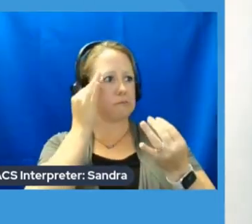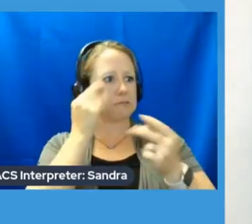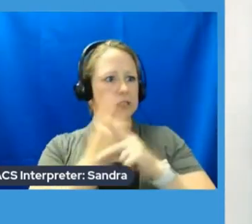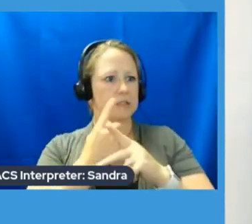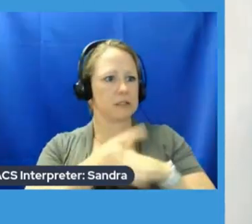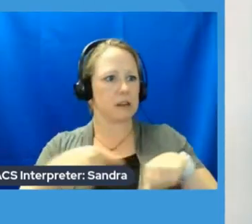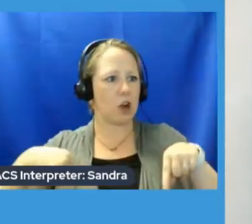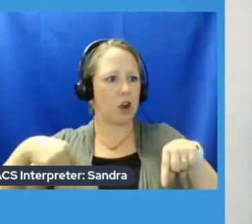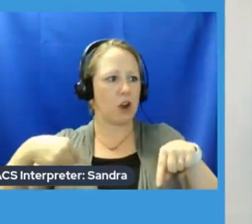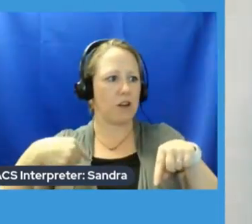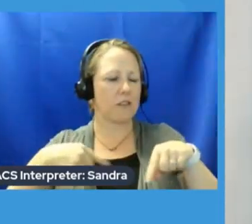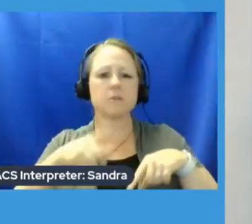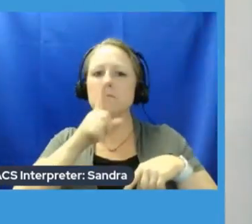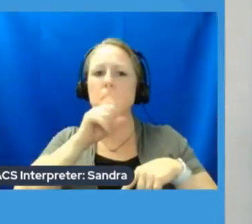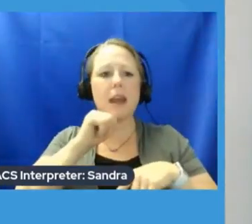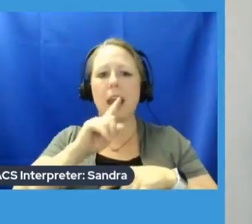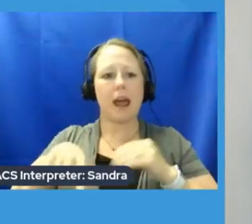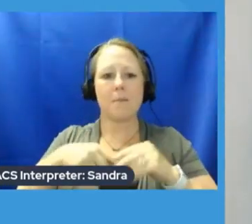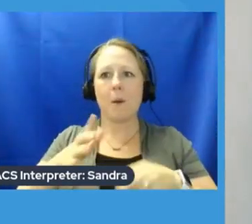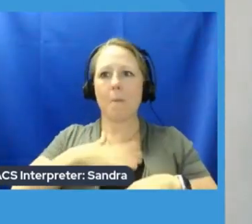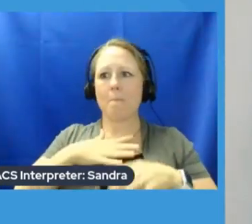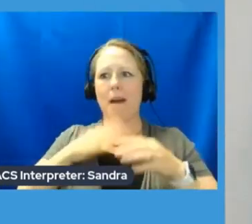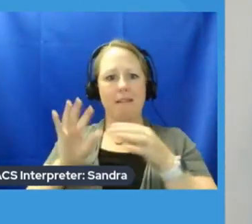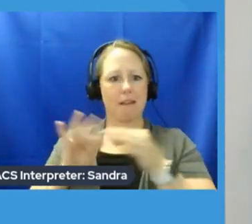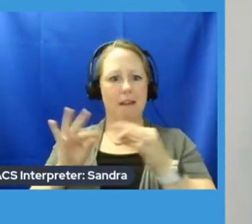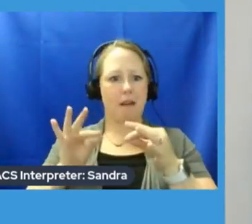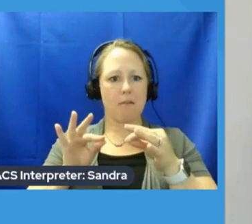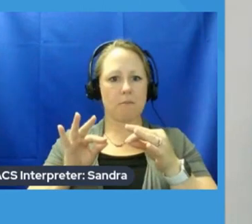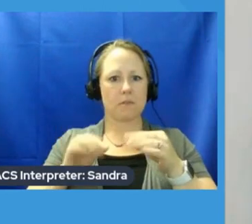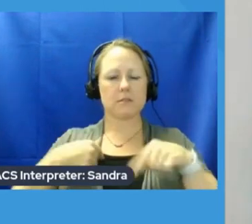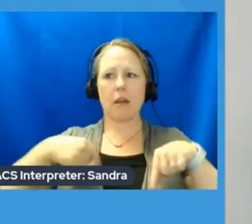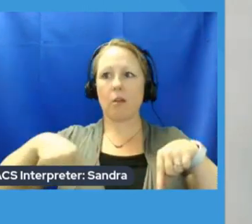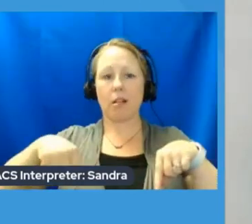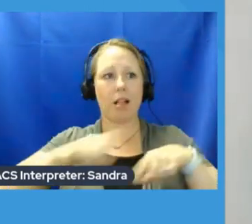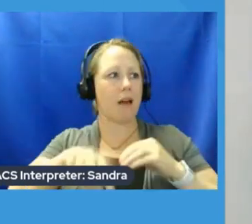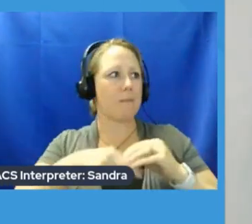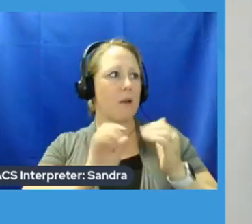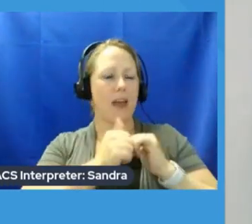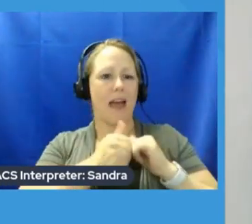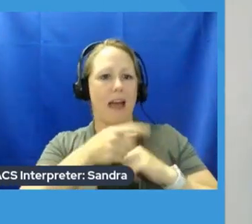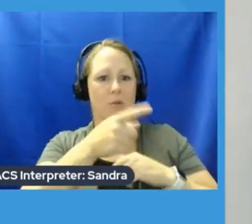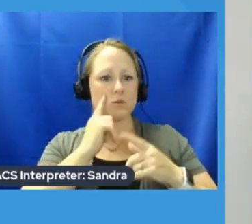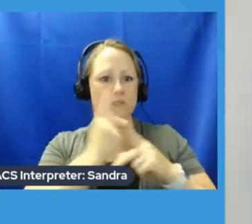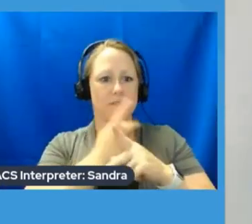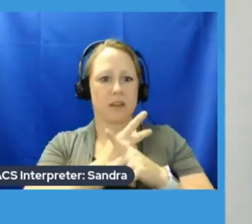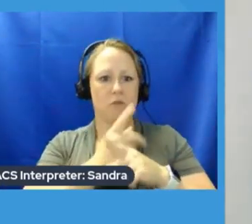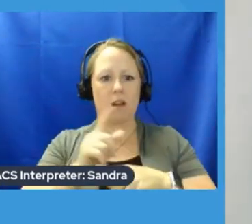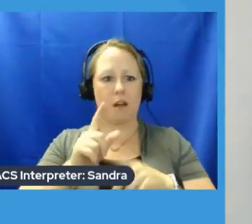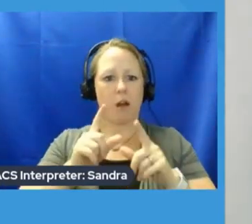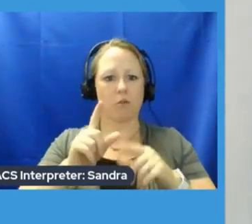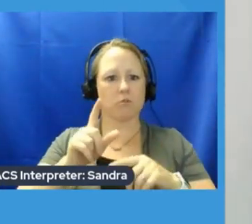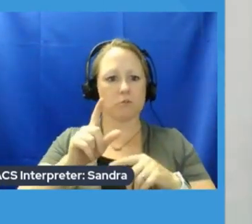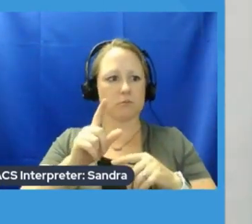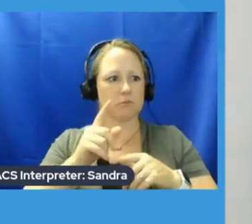but about podium management. Well, won't you know it, when it came time for me to speak,